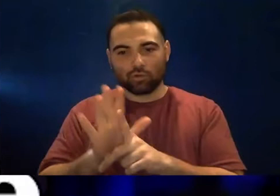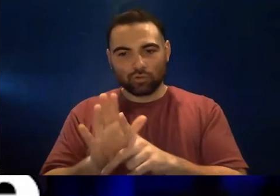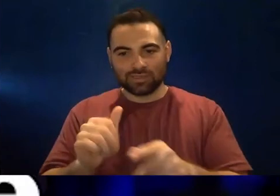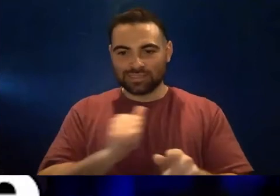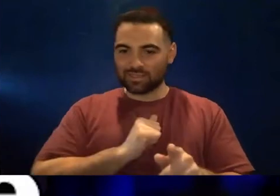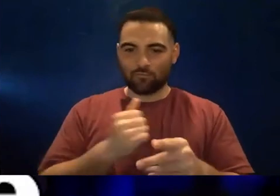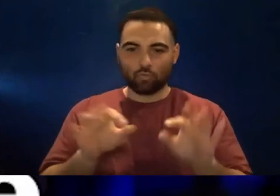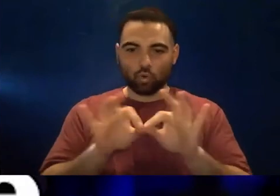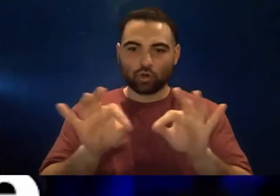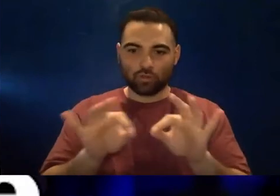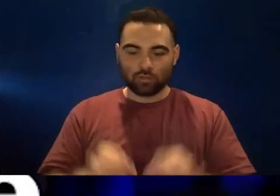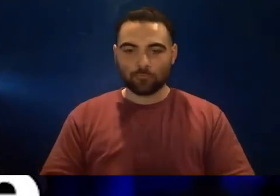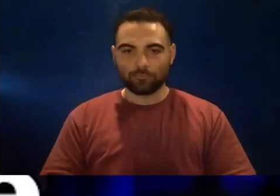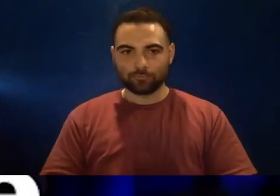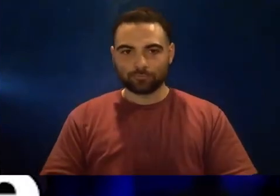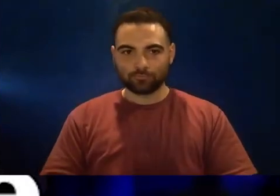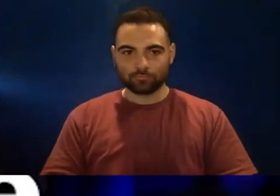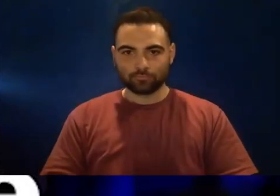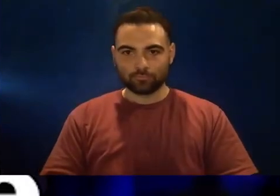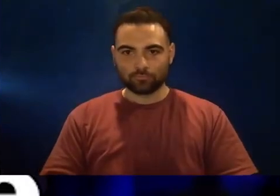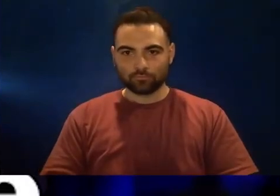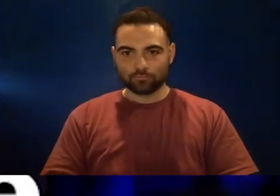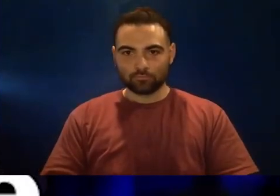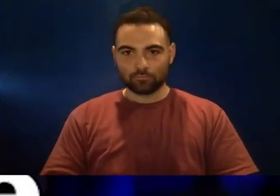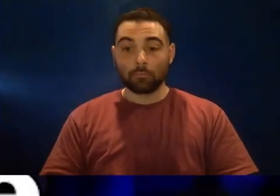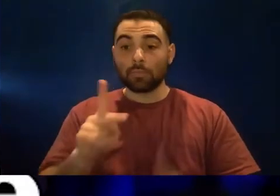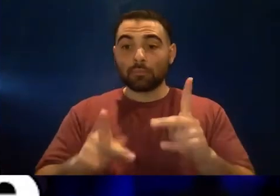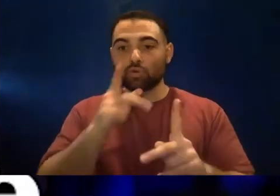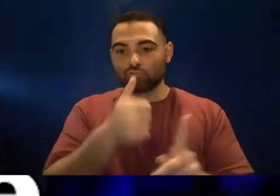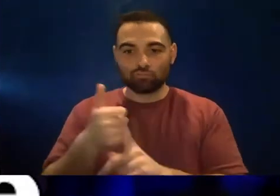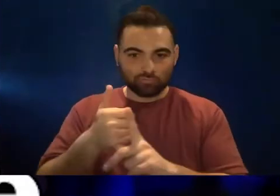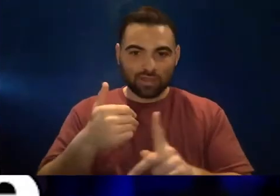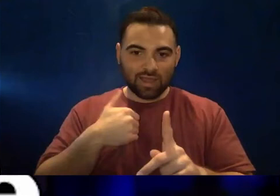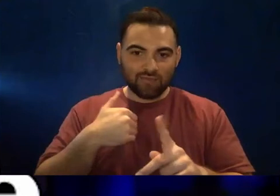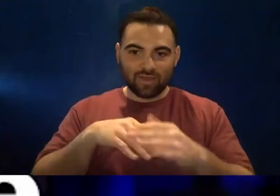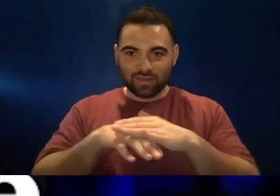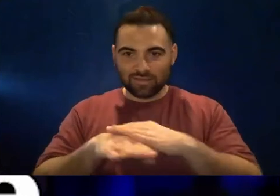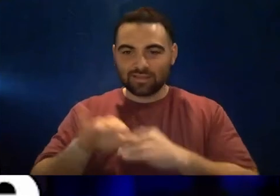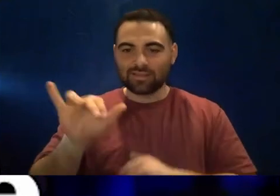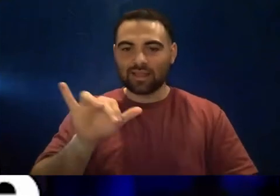But even the people that do have access like Jessica De La Rosa, one of the subjects in the film,